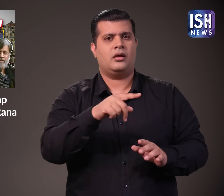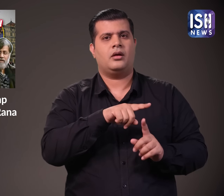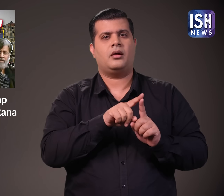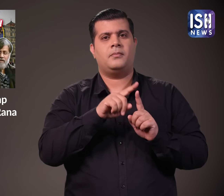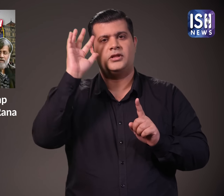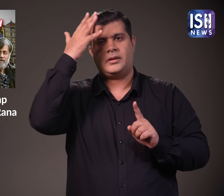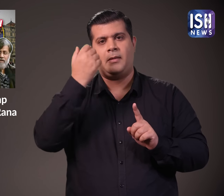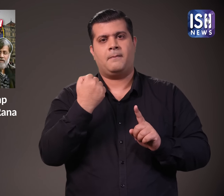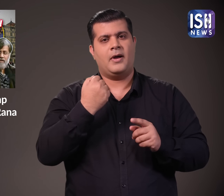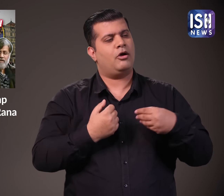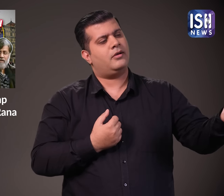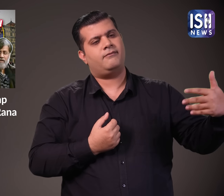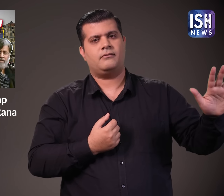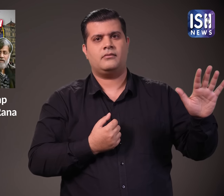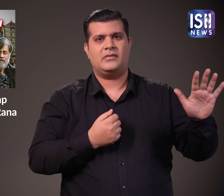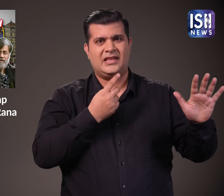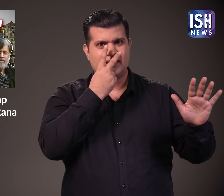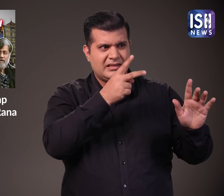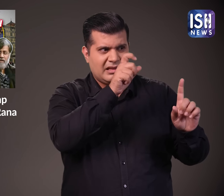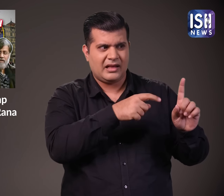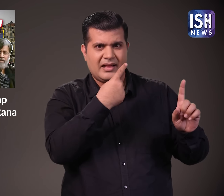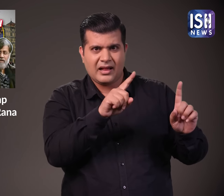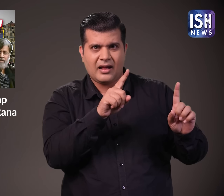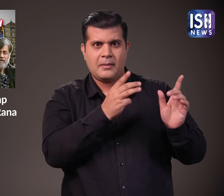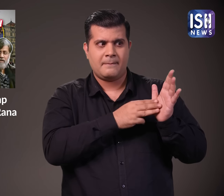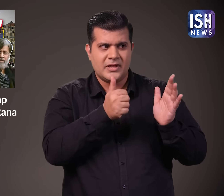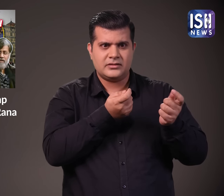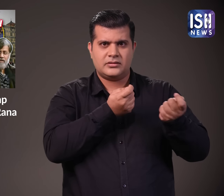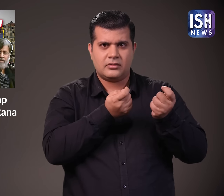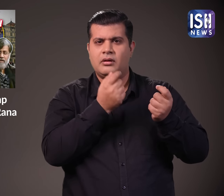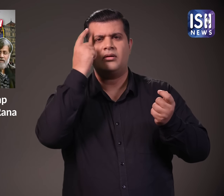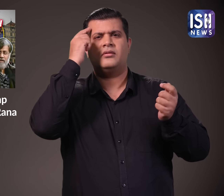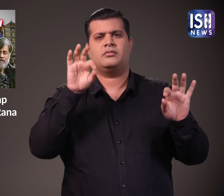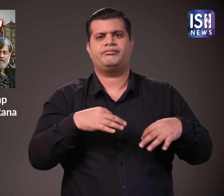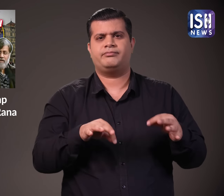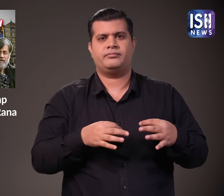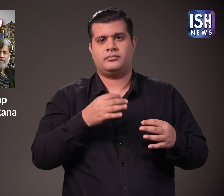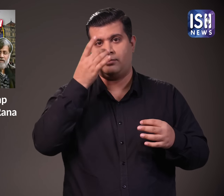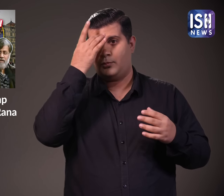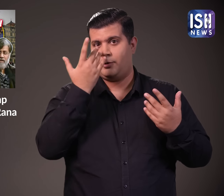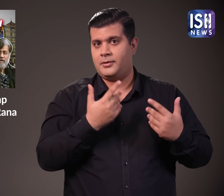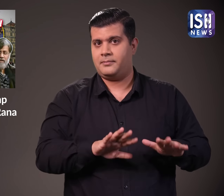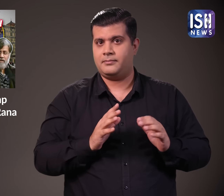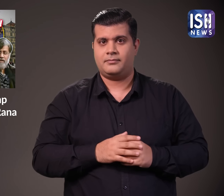Trump has given Elon Musk too much power without monitoring his actions.